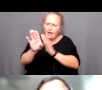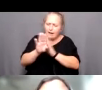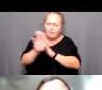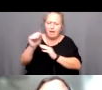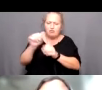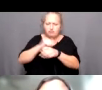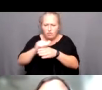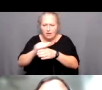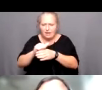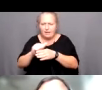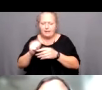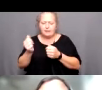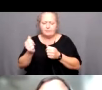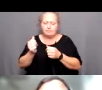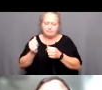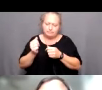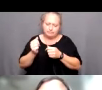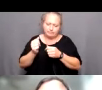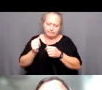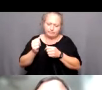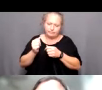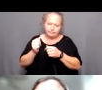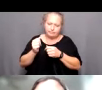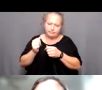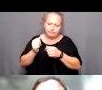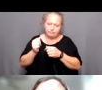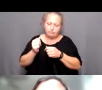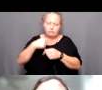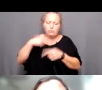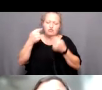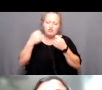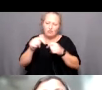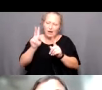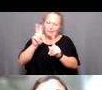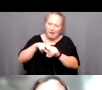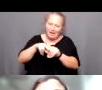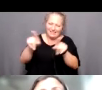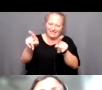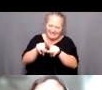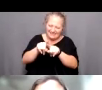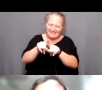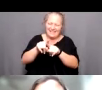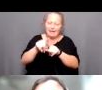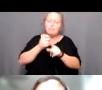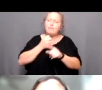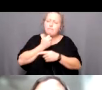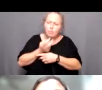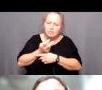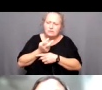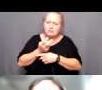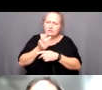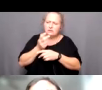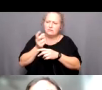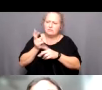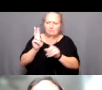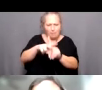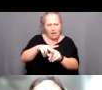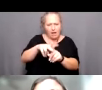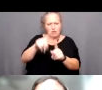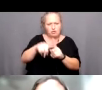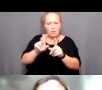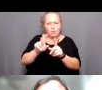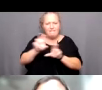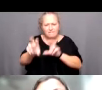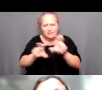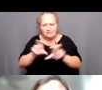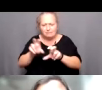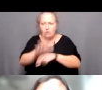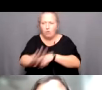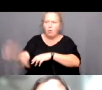And we are trying to apply some of those same principles of voice to the investments that we are making across the State in training programs.